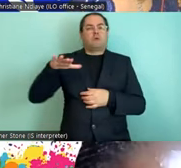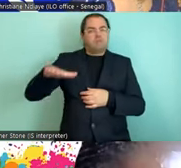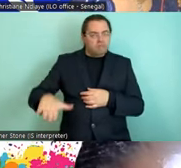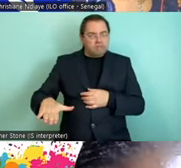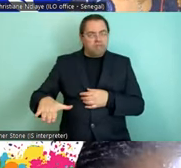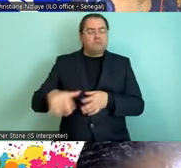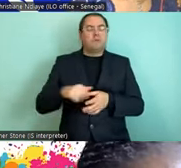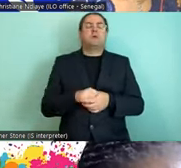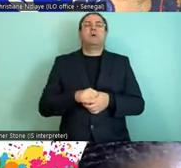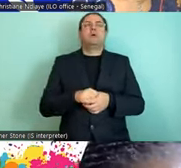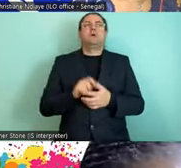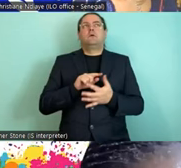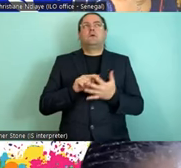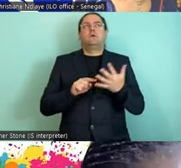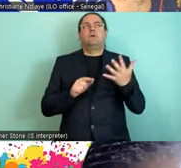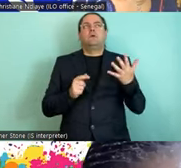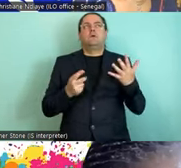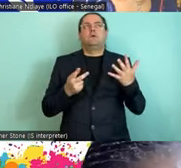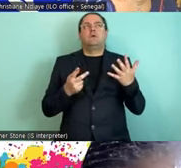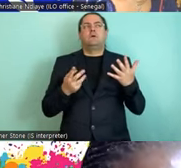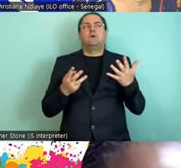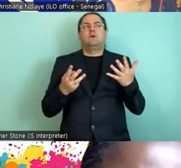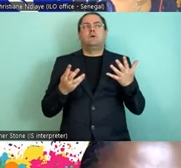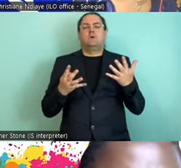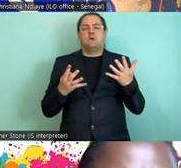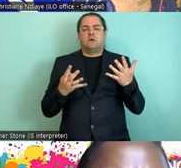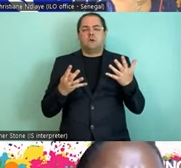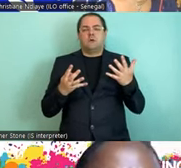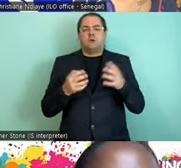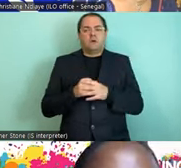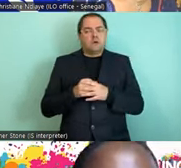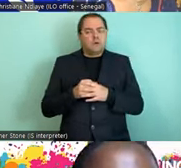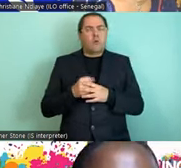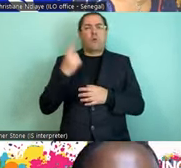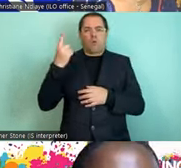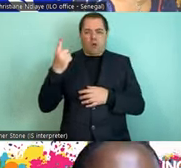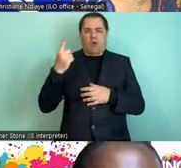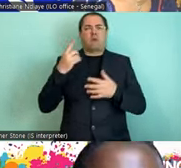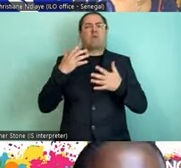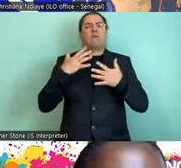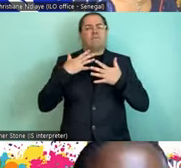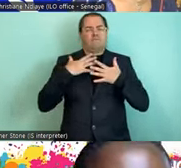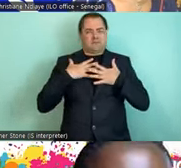had six of them with physical impairment, we had two with hearing impairments, we had